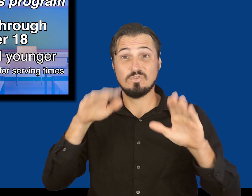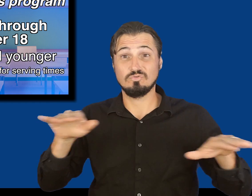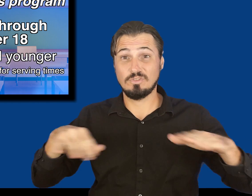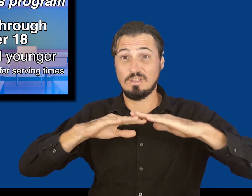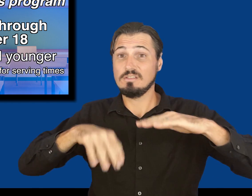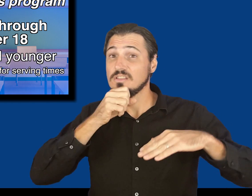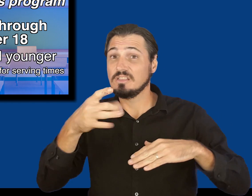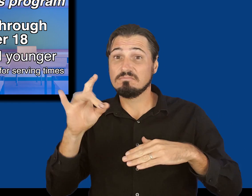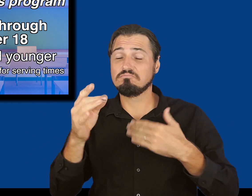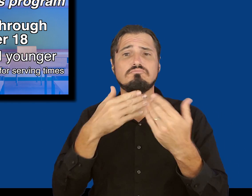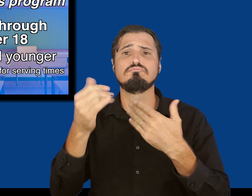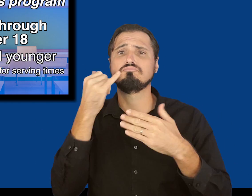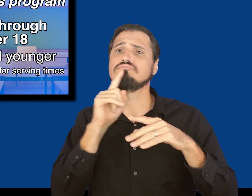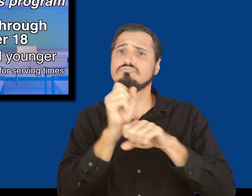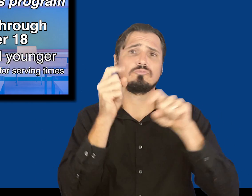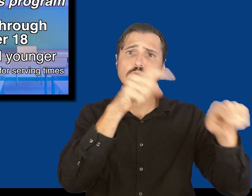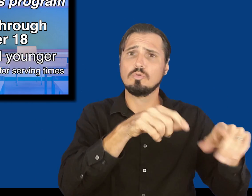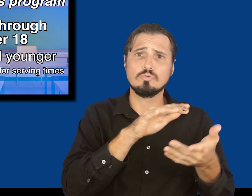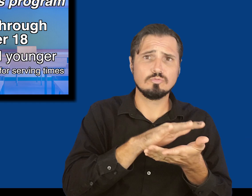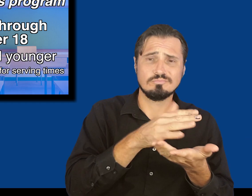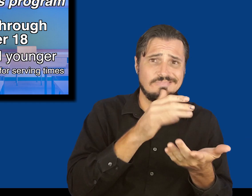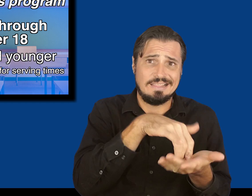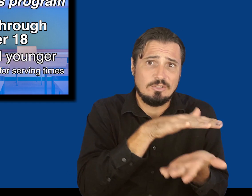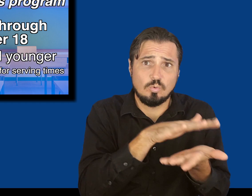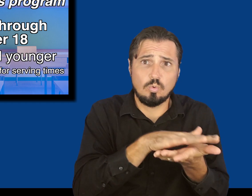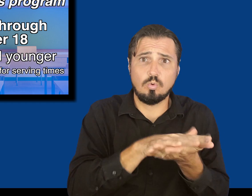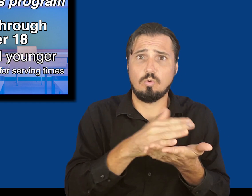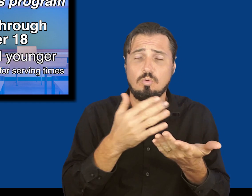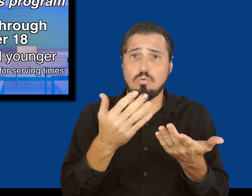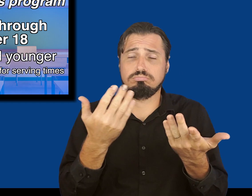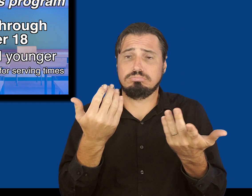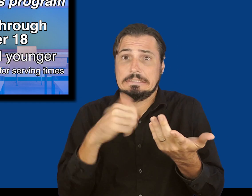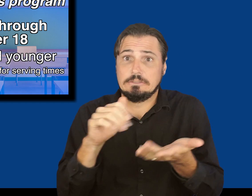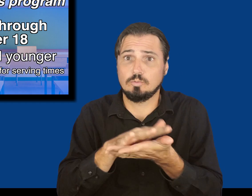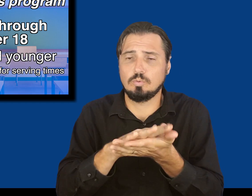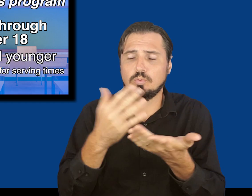and younger whether or not they are enrolled at the distribution site are public school students